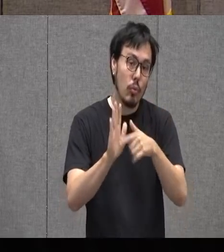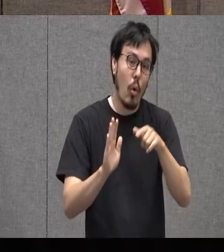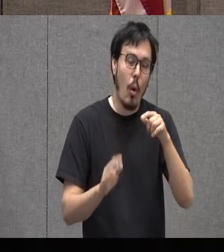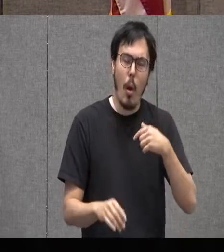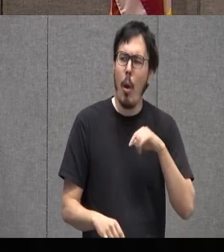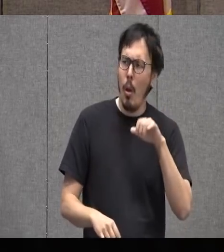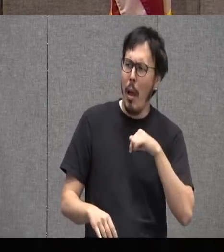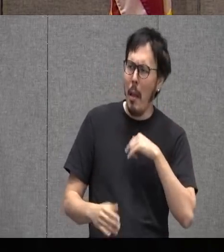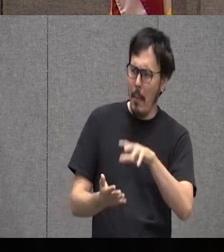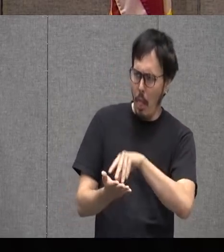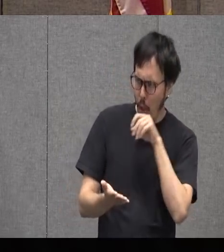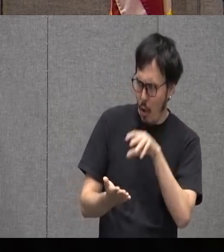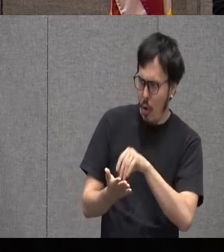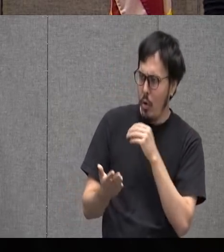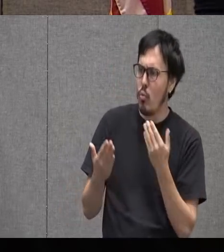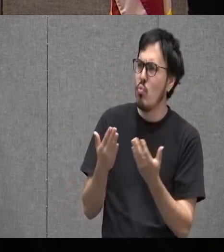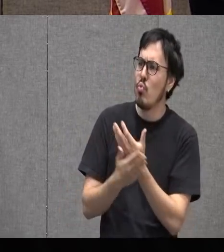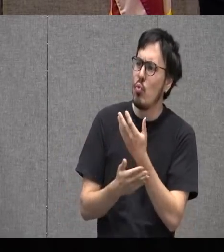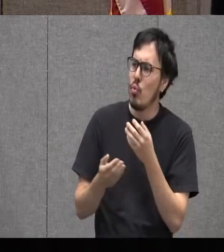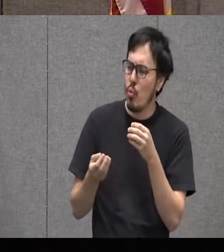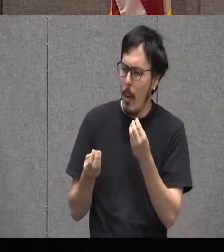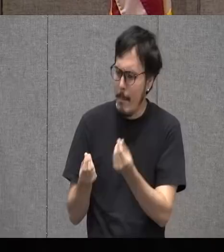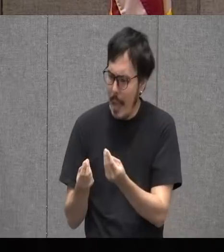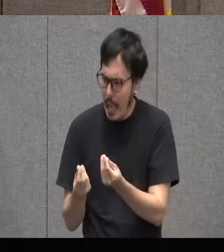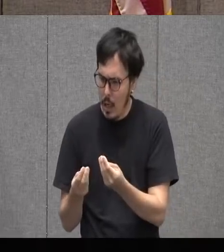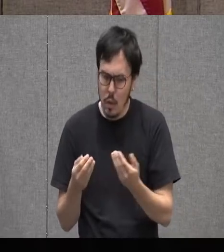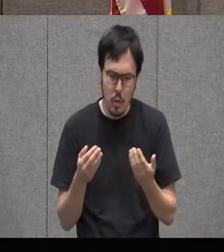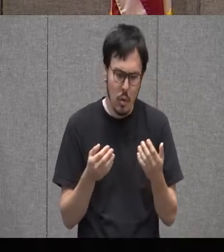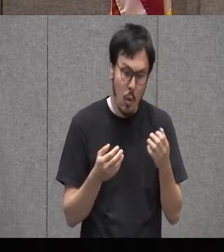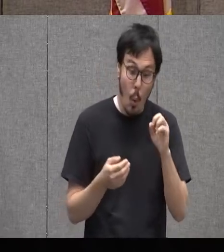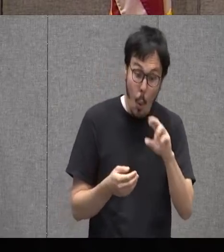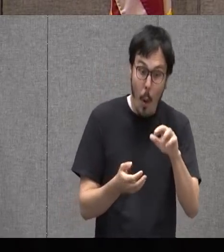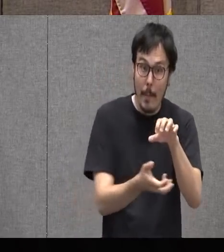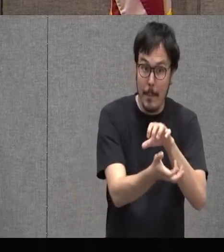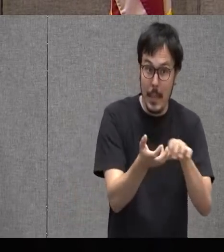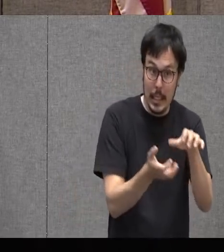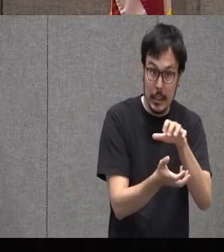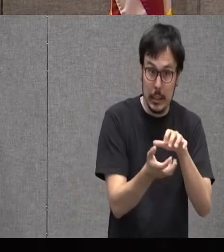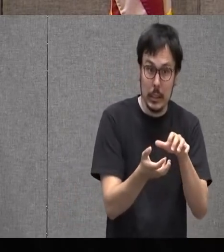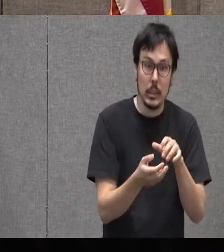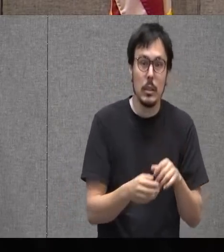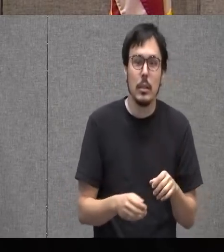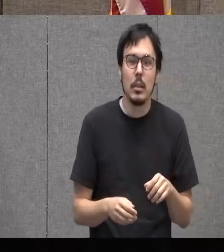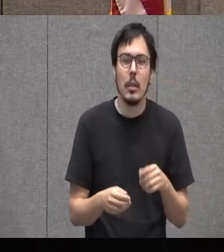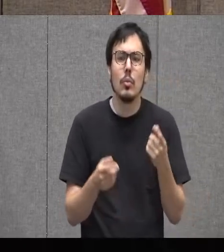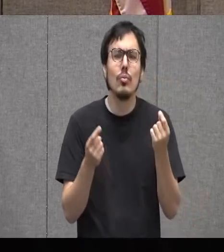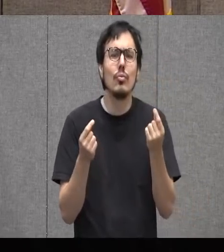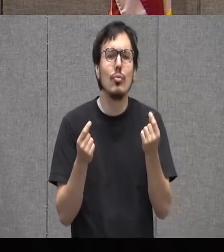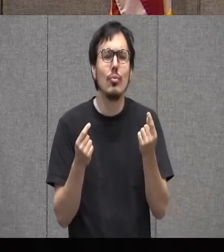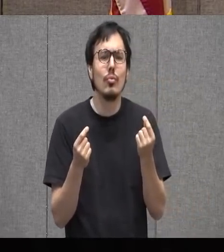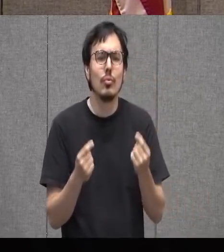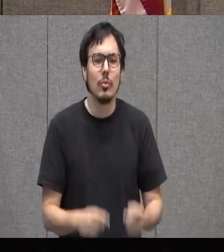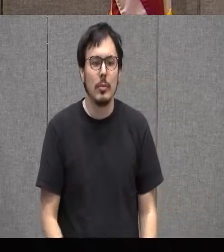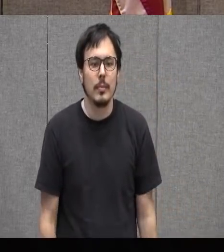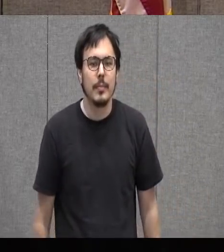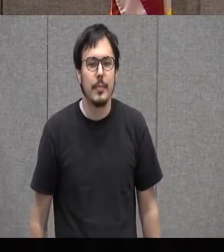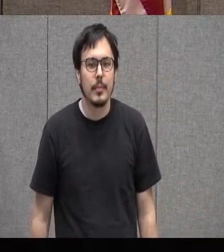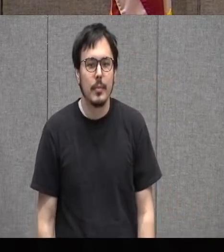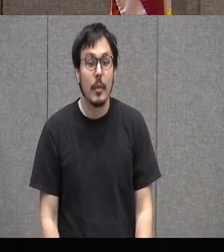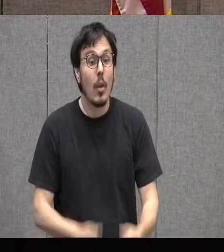making new substances, or mixtures, we can draw a model.